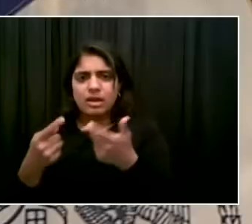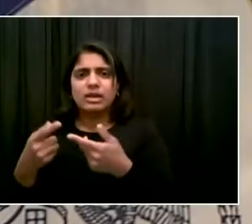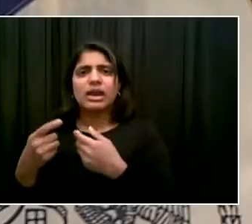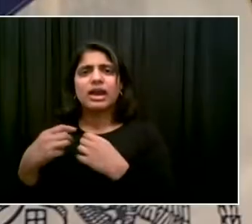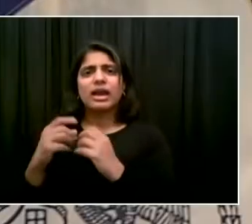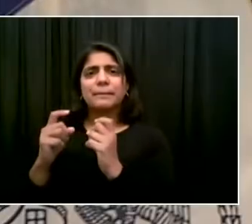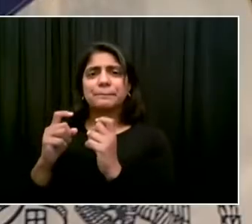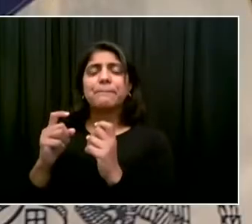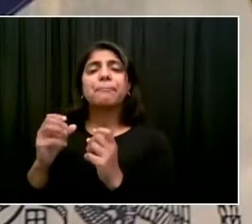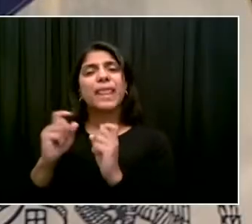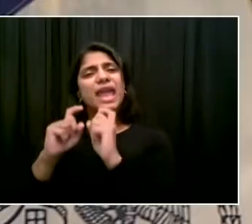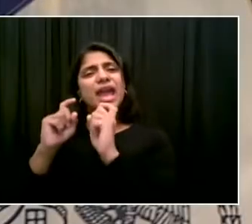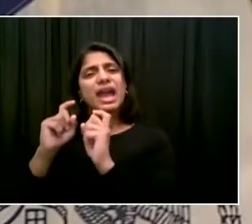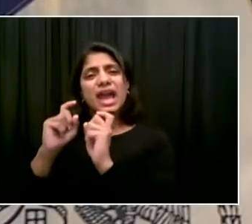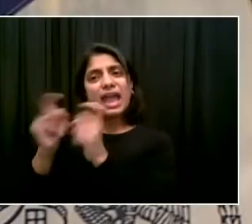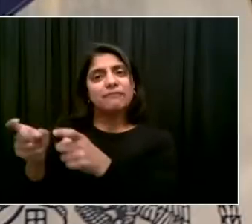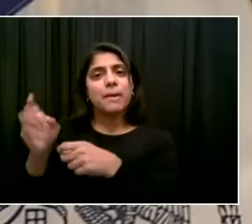ENTERTAINMENT THEY BEEN DOING ALREADY FOR